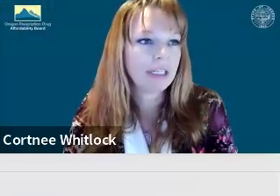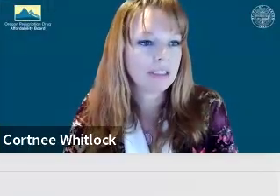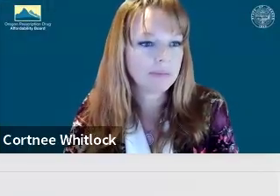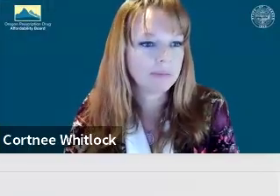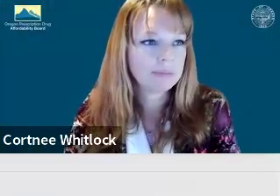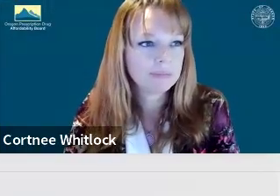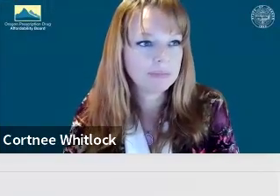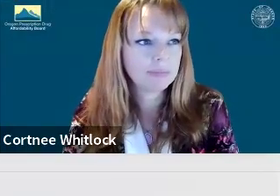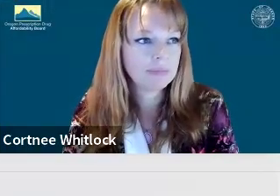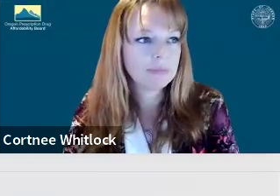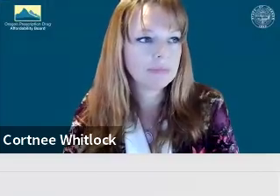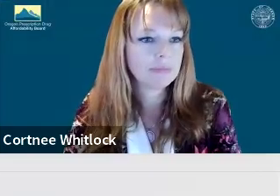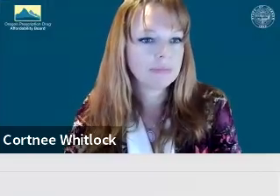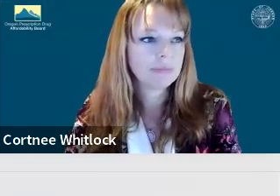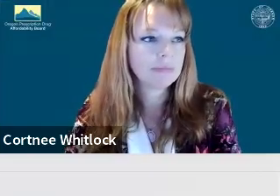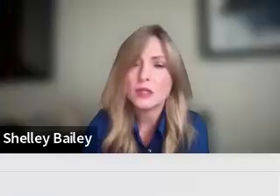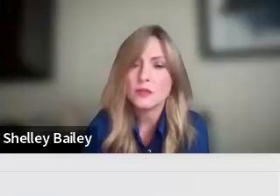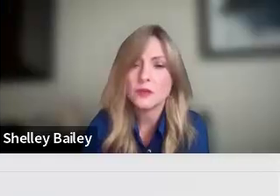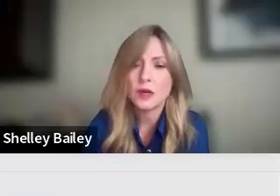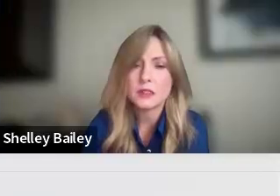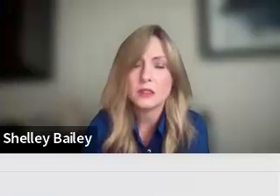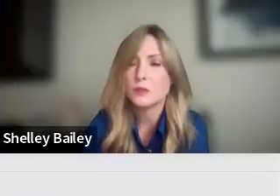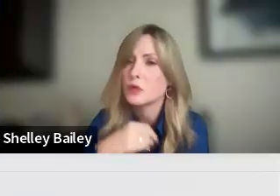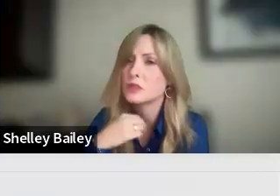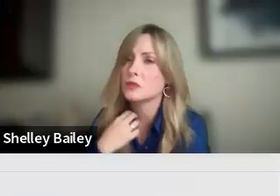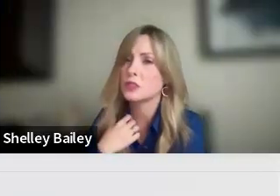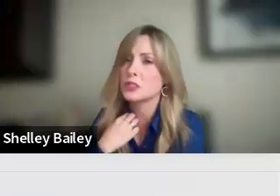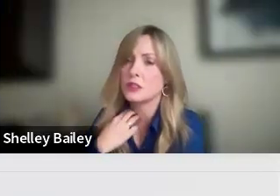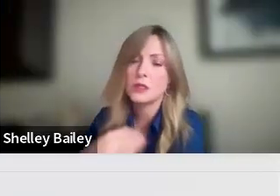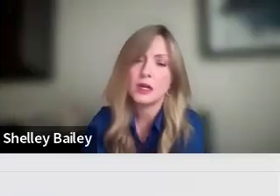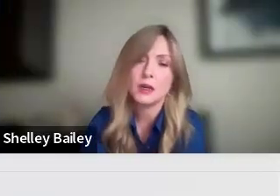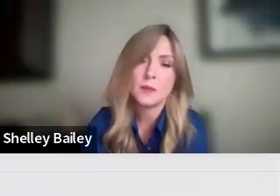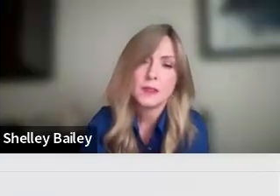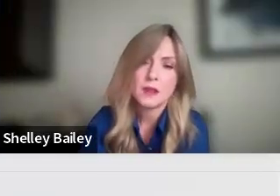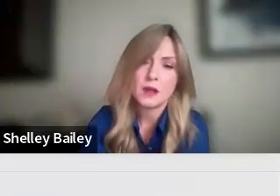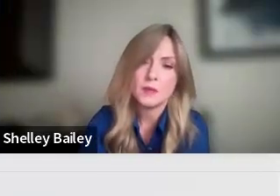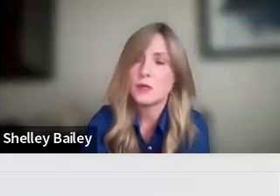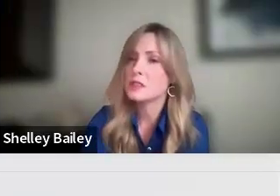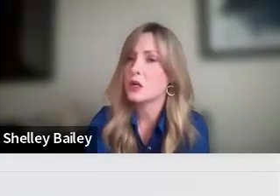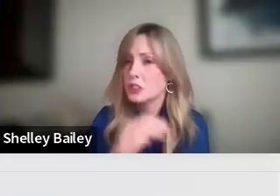I see your hands up. Yeah, thank you for asking the board this question. I mean, I'm I'm always